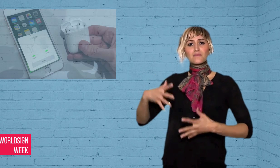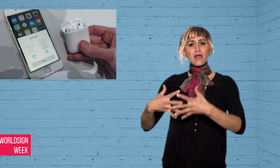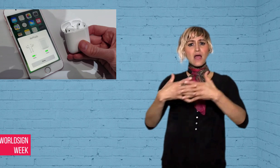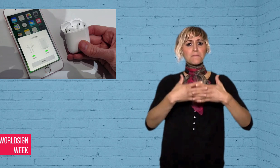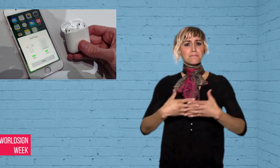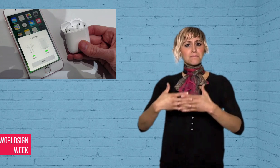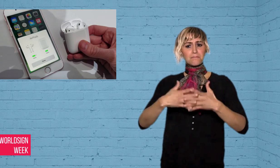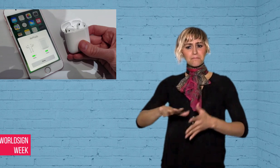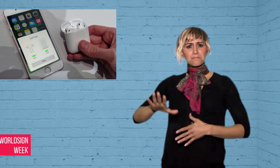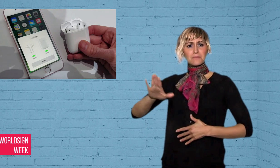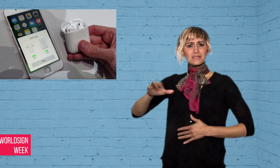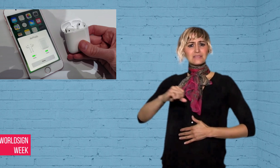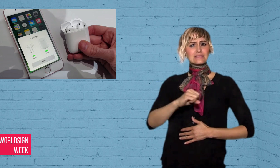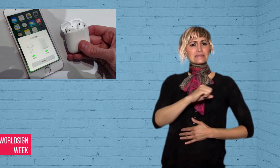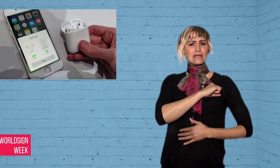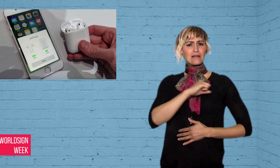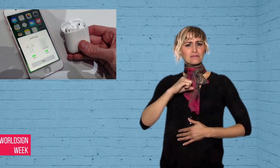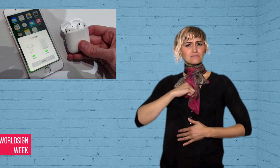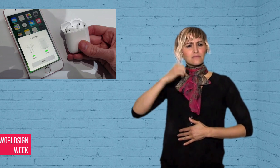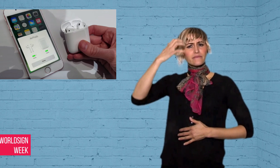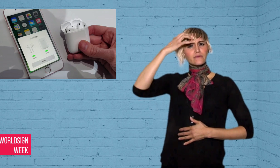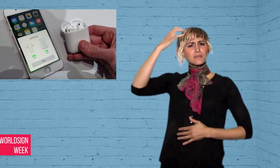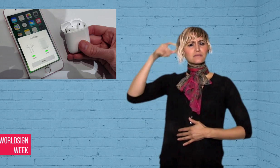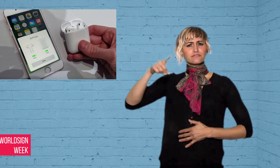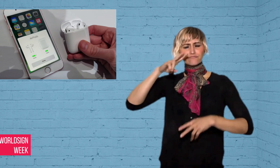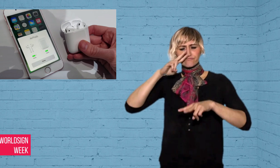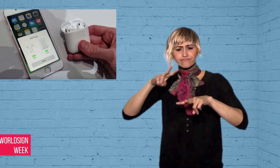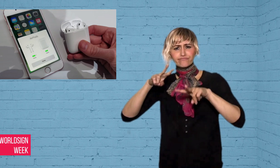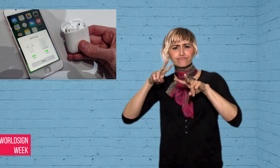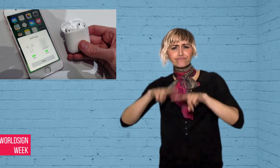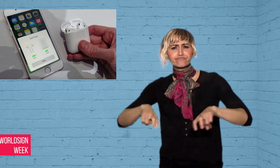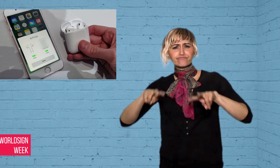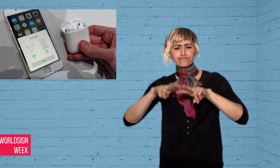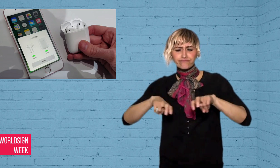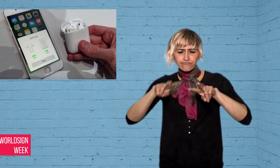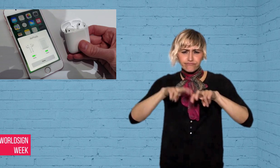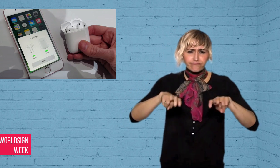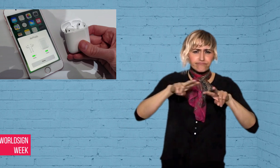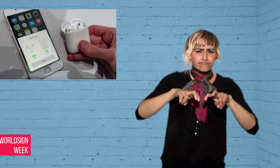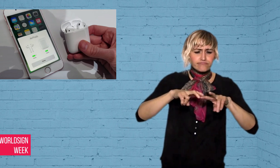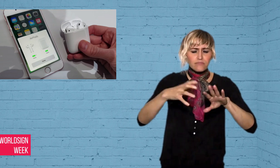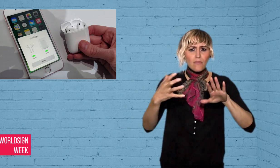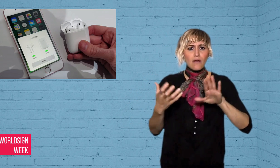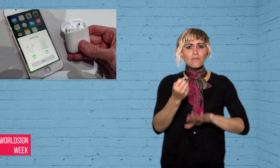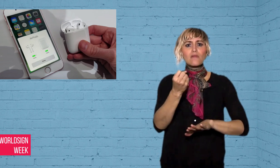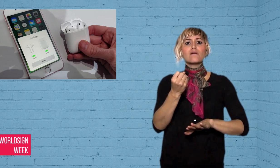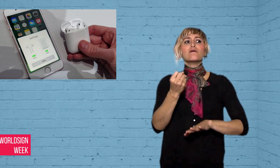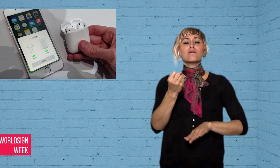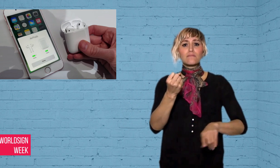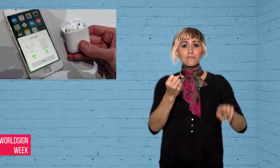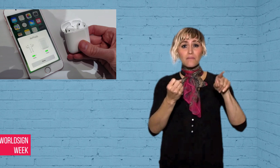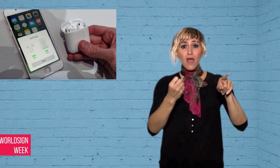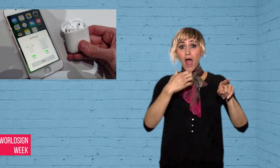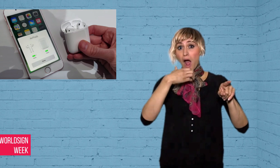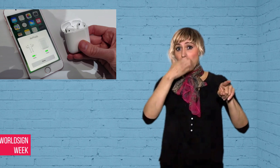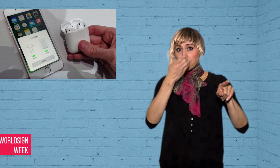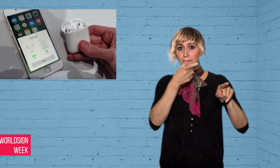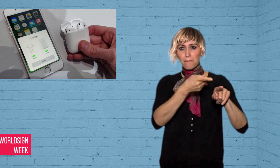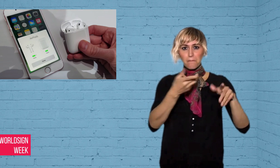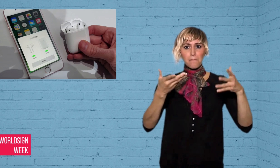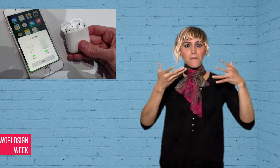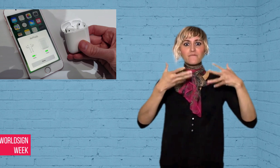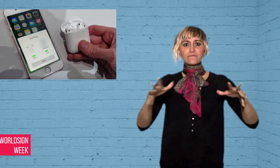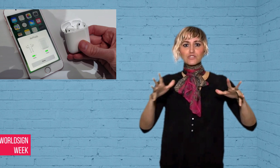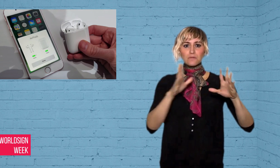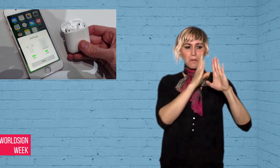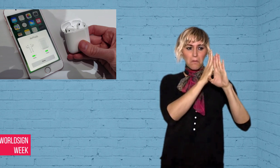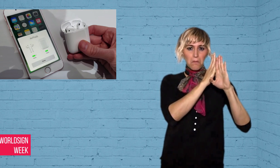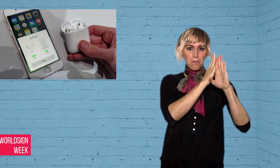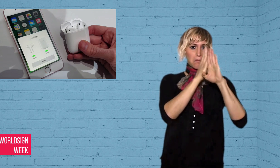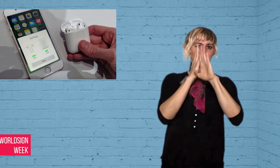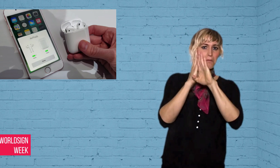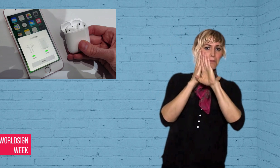A US senate investigation also found Apple doing